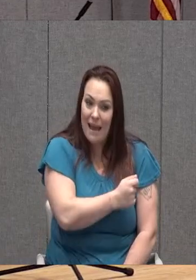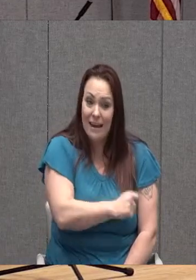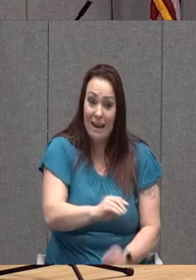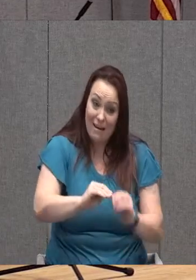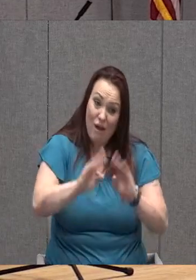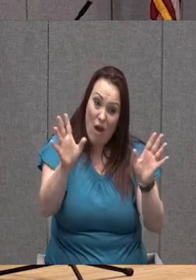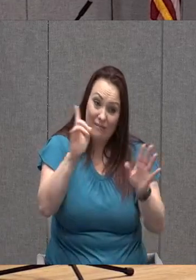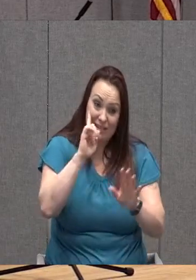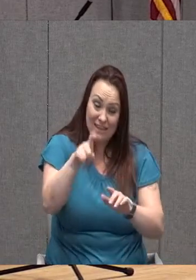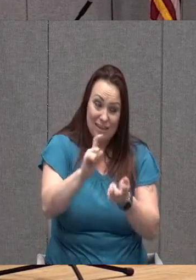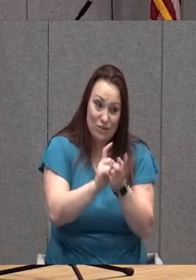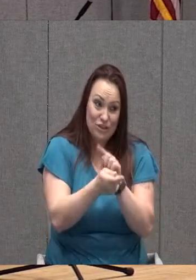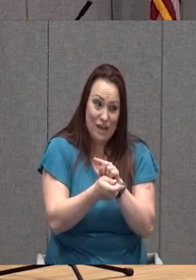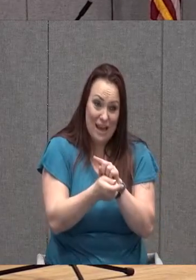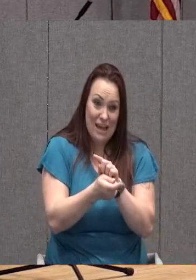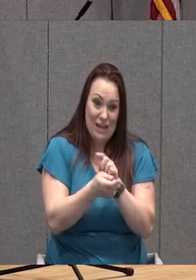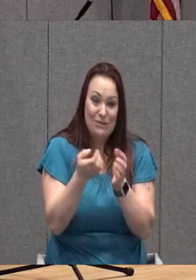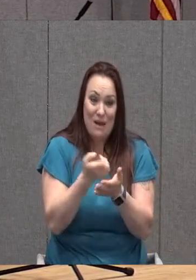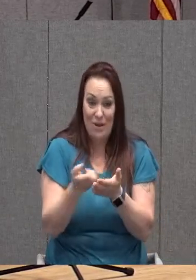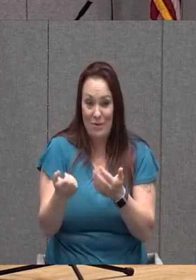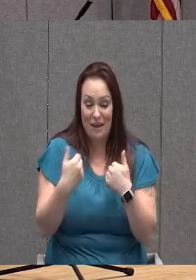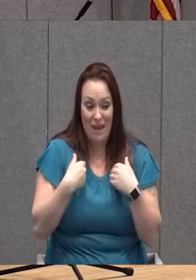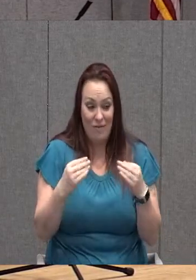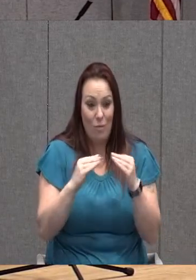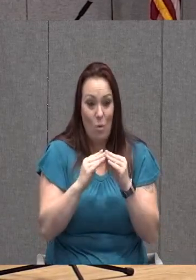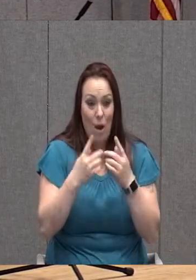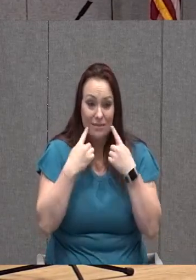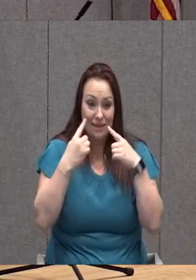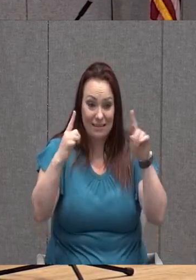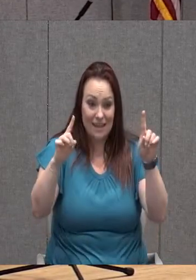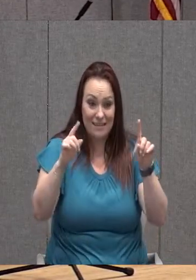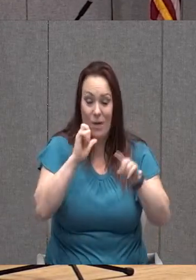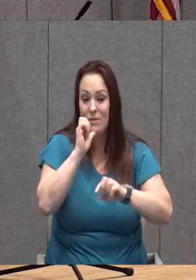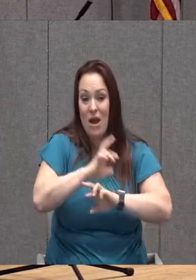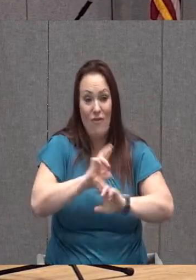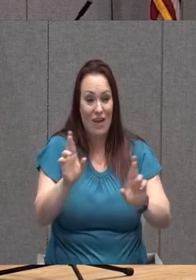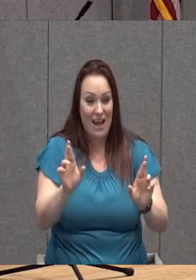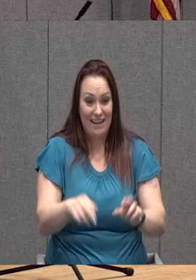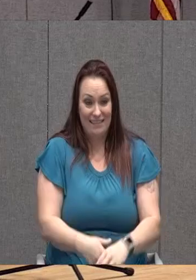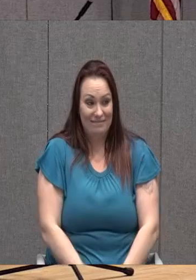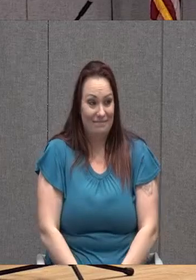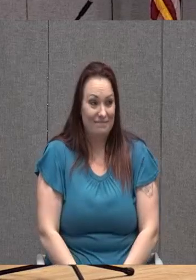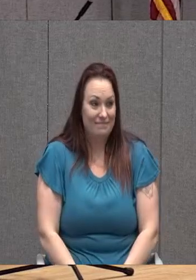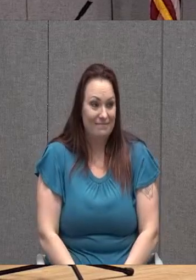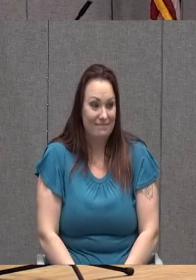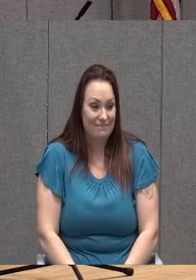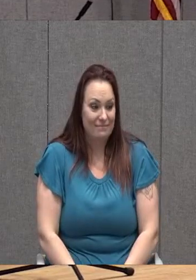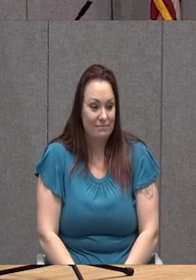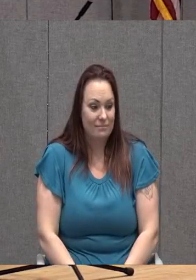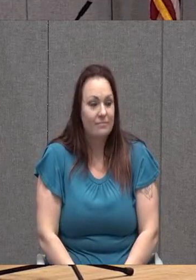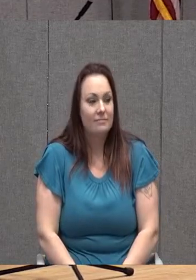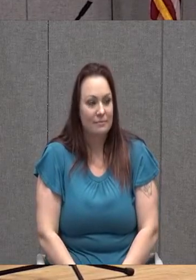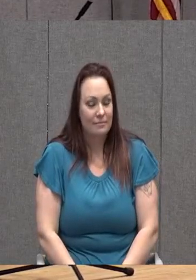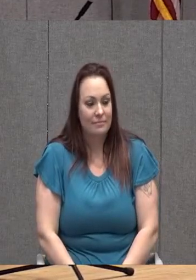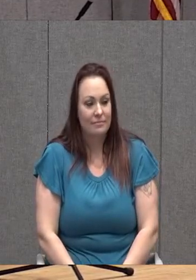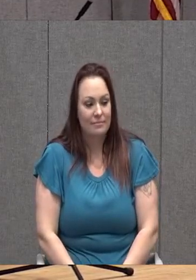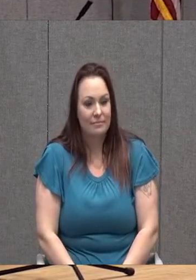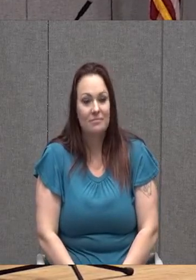to have a little more success, I wasn't ready. (plastic popping and crackling) Let me try the hacky sack.